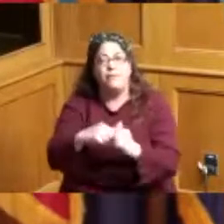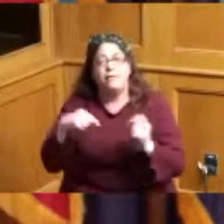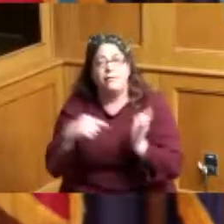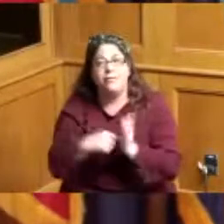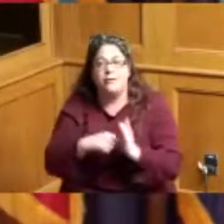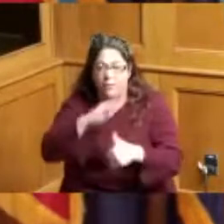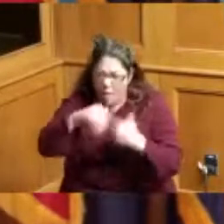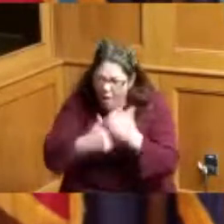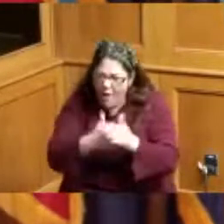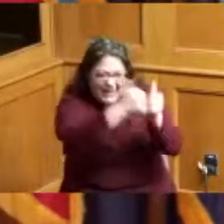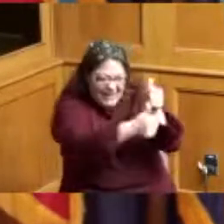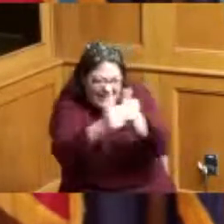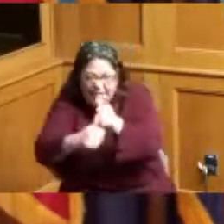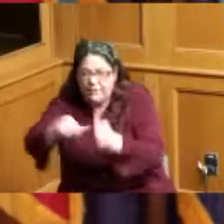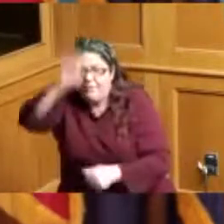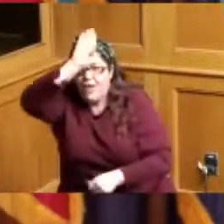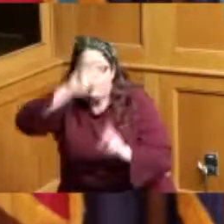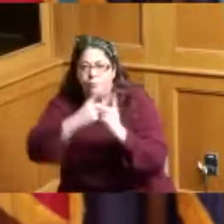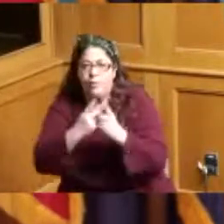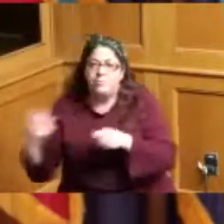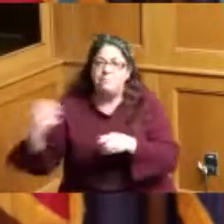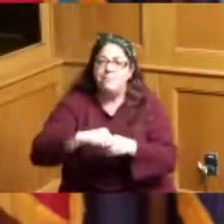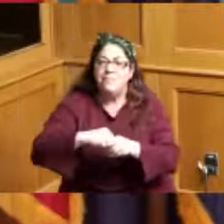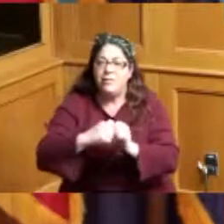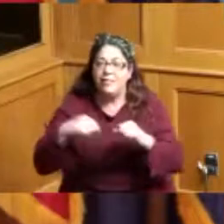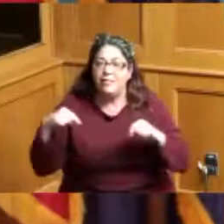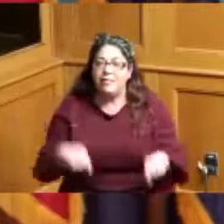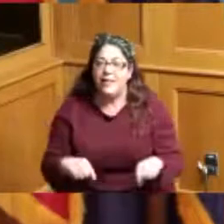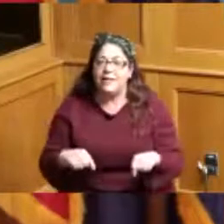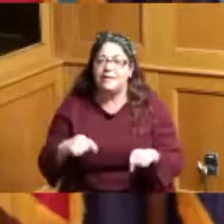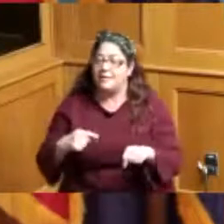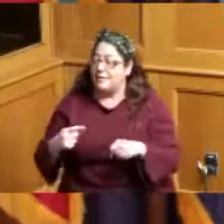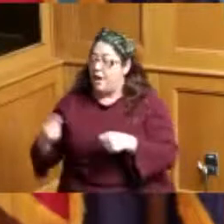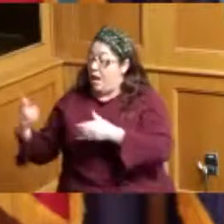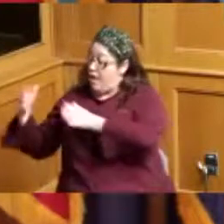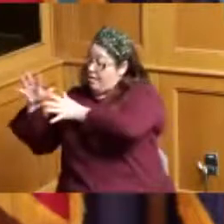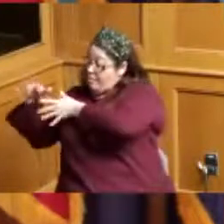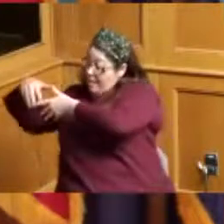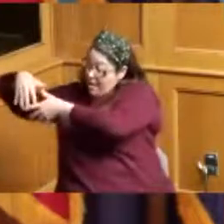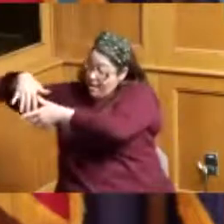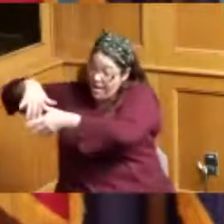departments can be a part of it because this is a county wide and county-owned